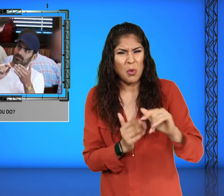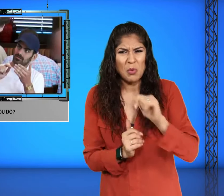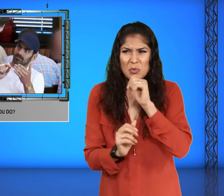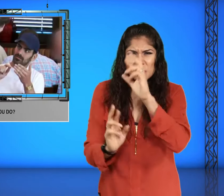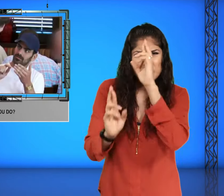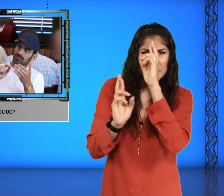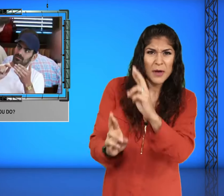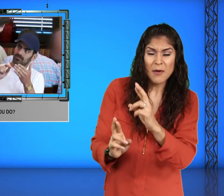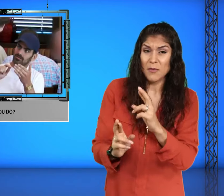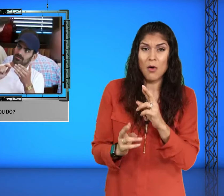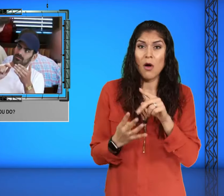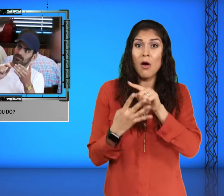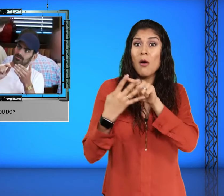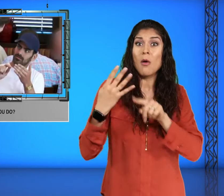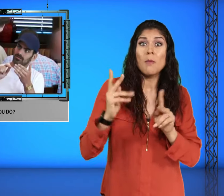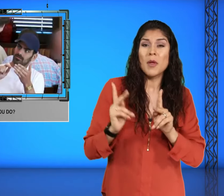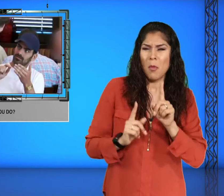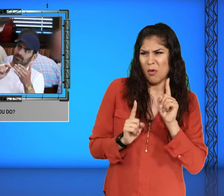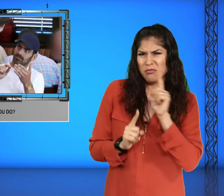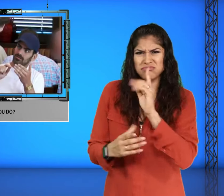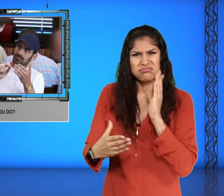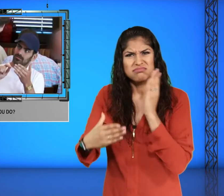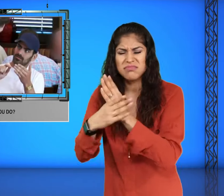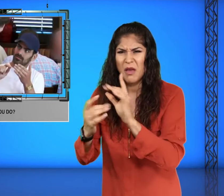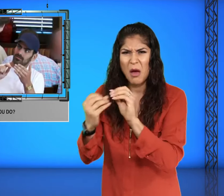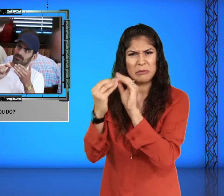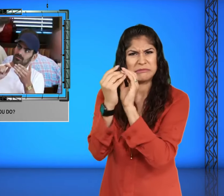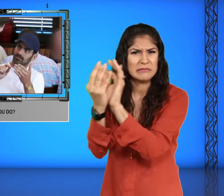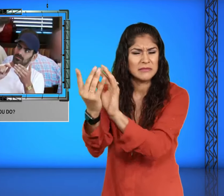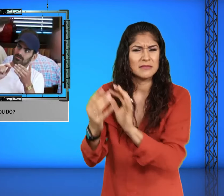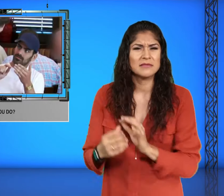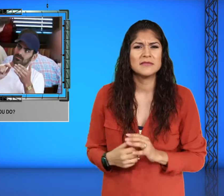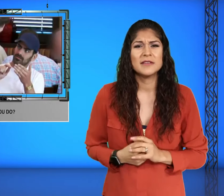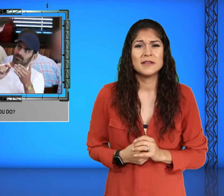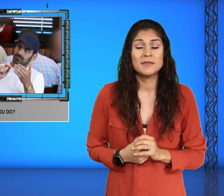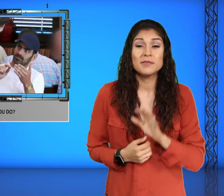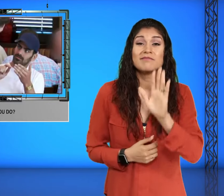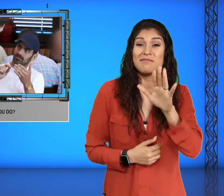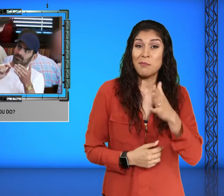being rude and disrespectful.